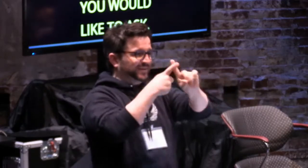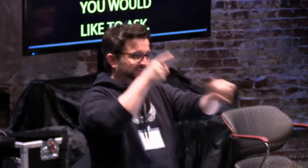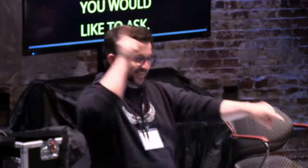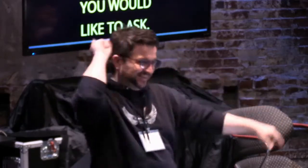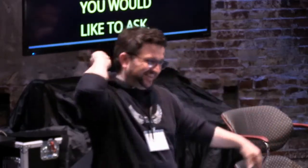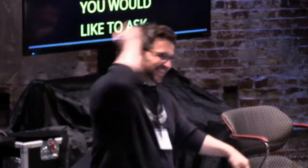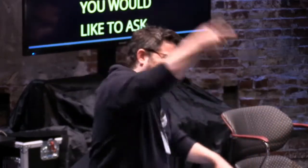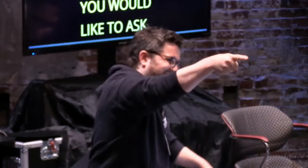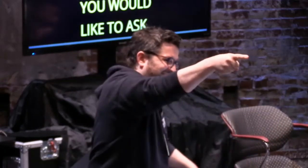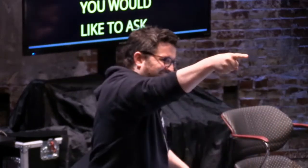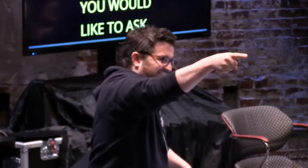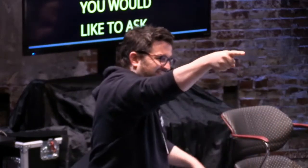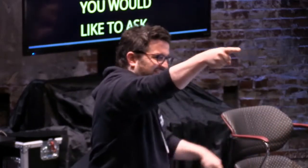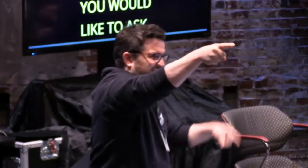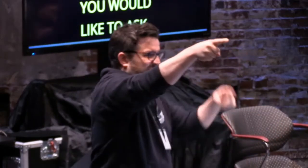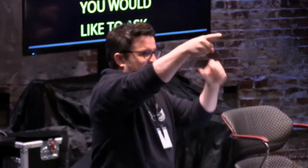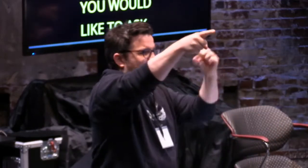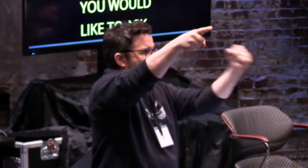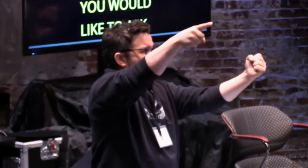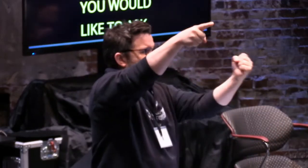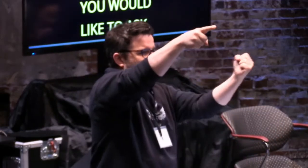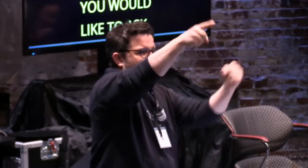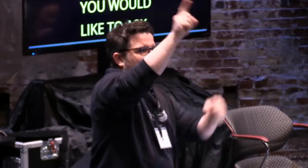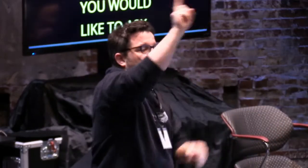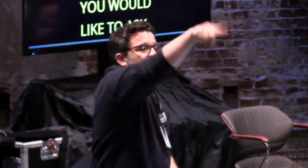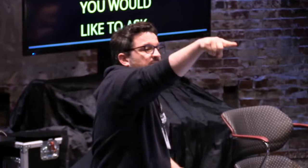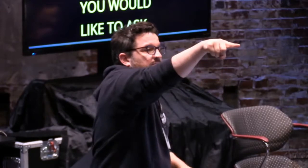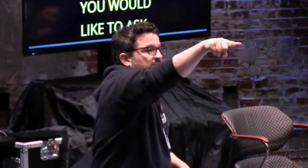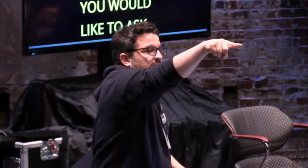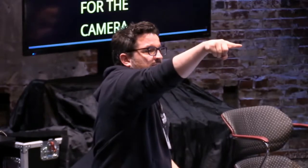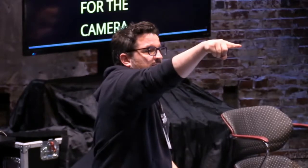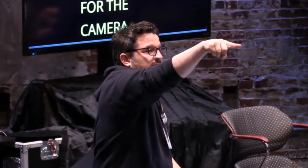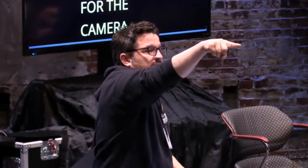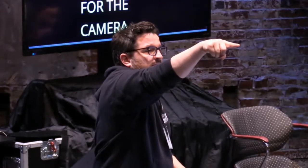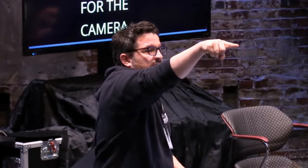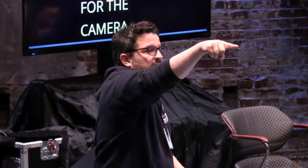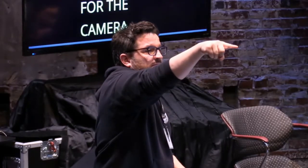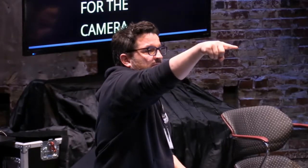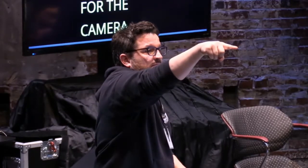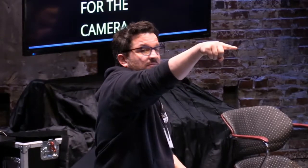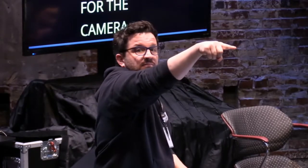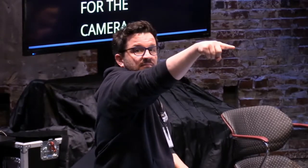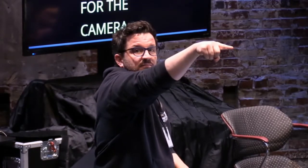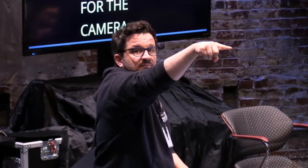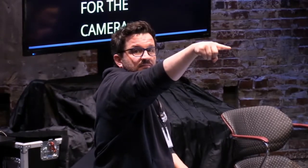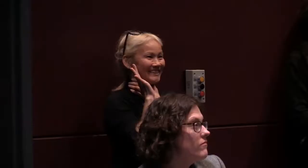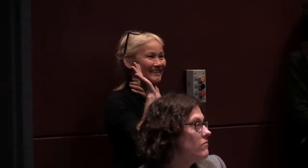Okay, do not be spontaneous, but wait for the camera. Okay, go ahead, there in the back. Question in the back.